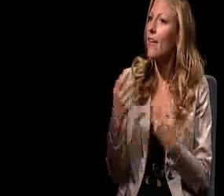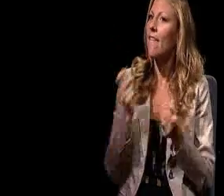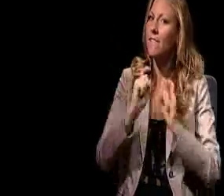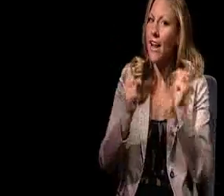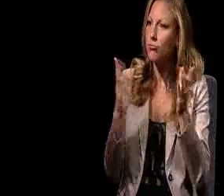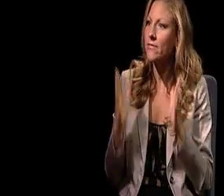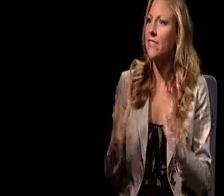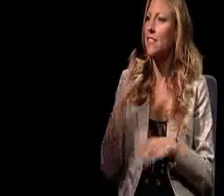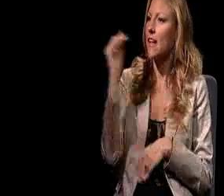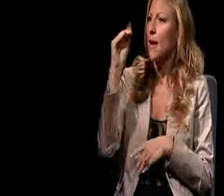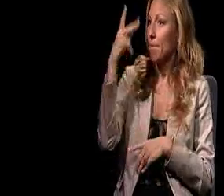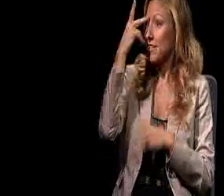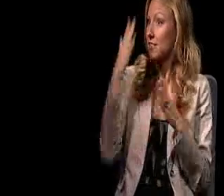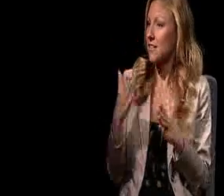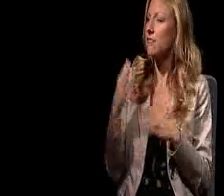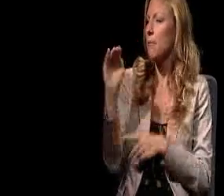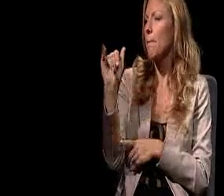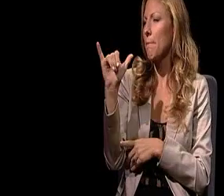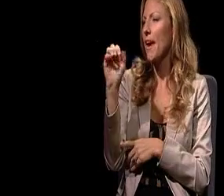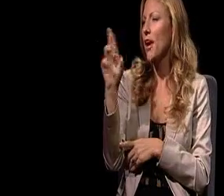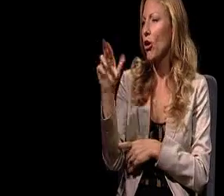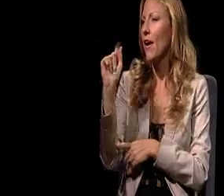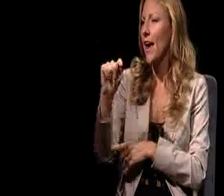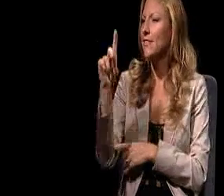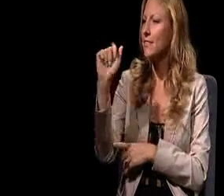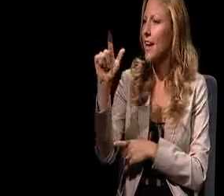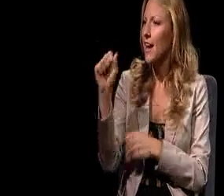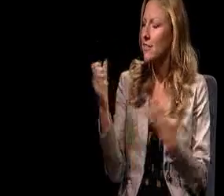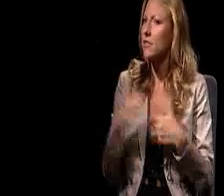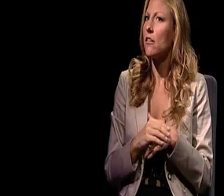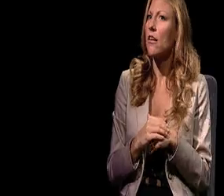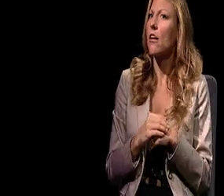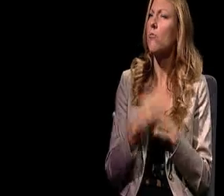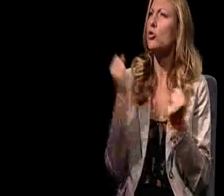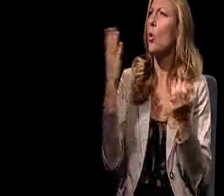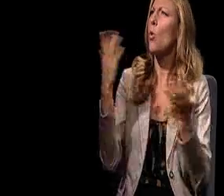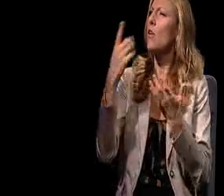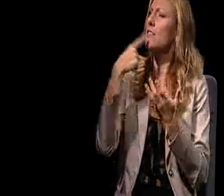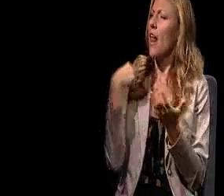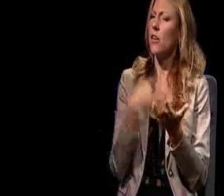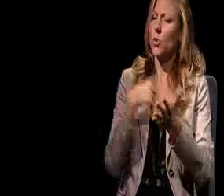humanitarian and a philanthropist and a politician, as well as the Mayor of Dallas.